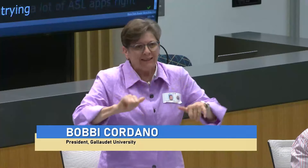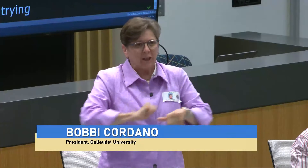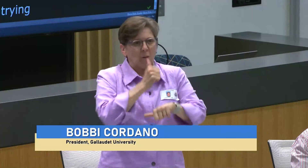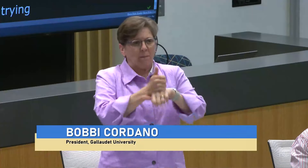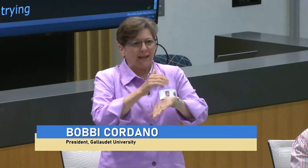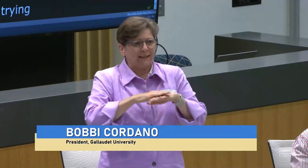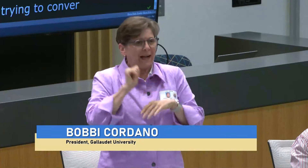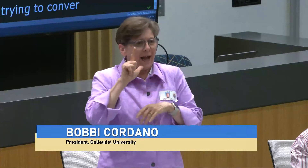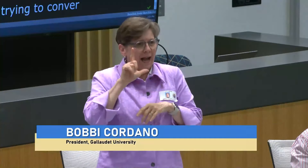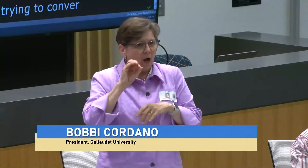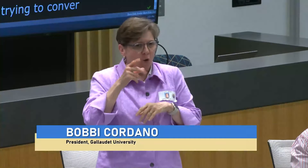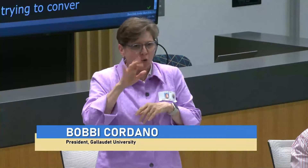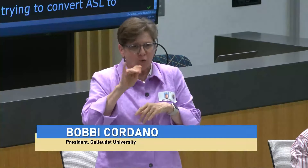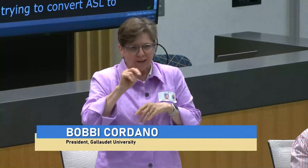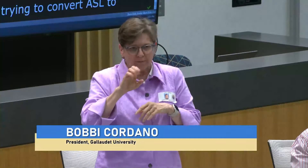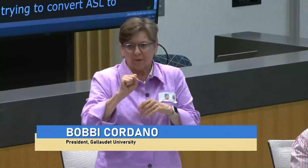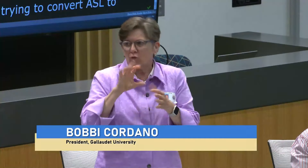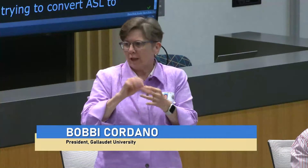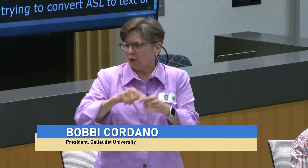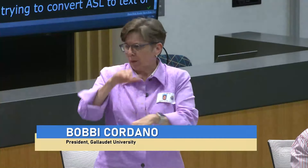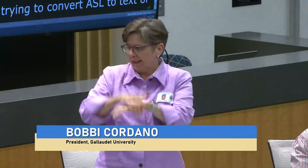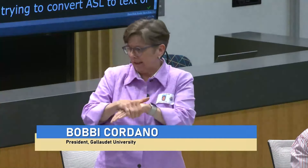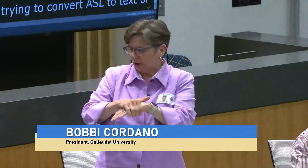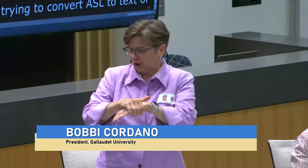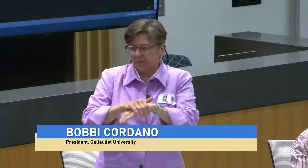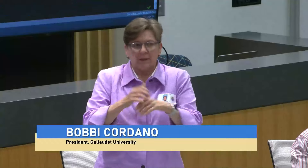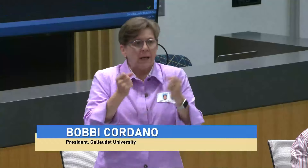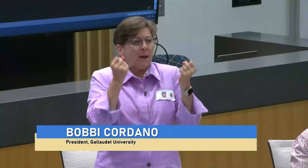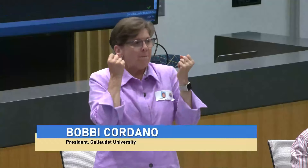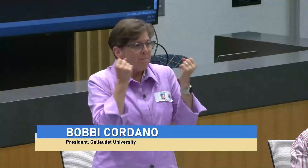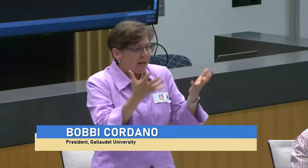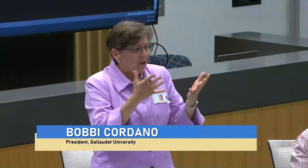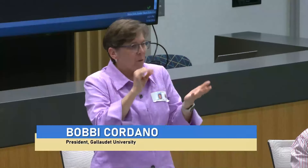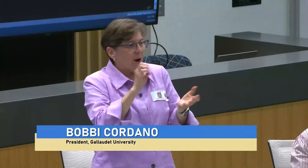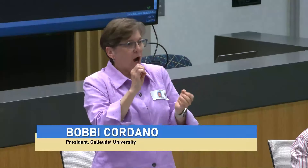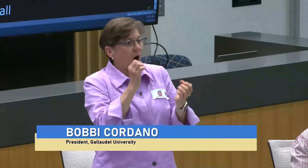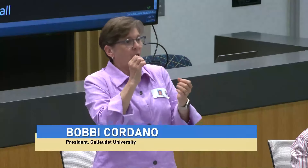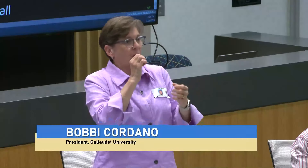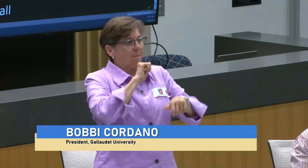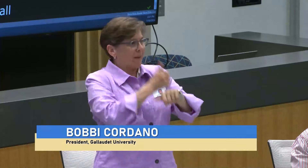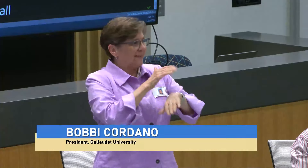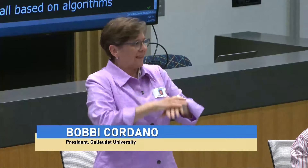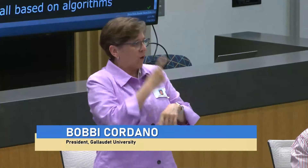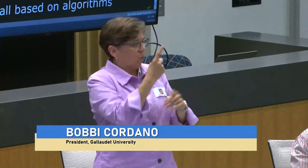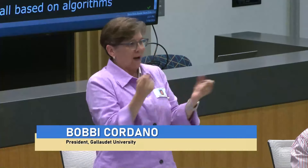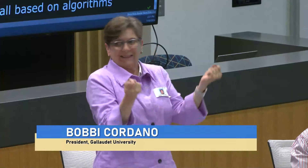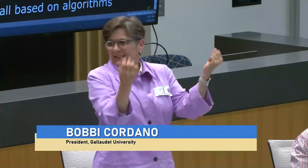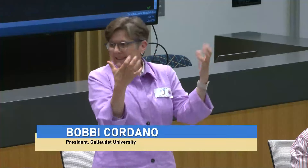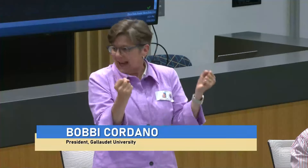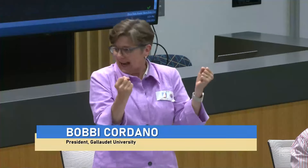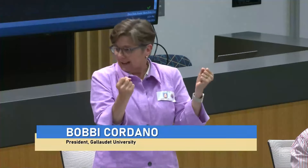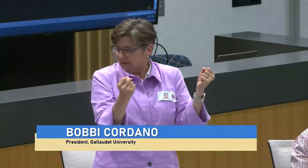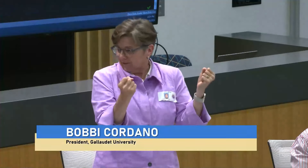OR TEXT TO SIGN. BUT IN FACT, THERE'S A LOT OF ASL APPS RIGHT NOW THAT ARE TRYING TO CONVERT ASL TO